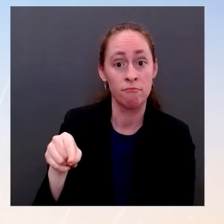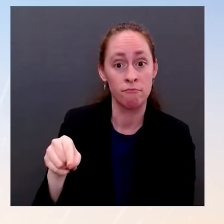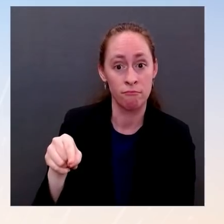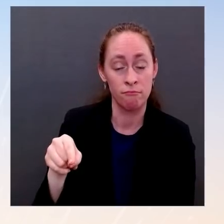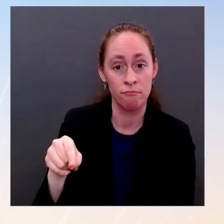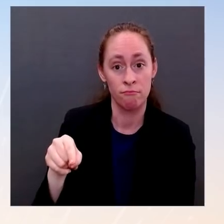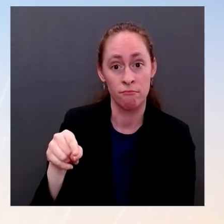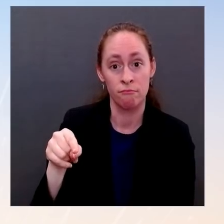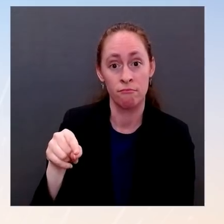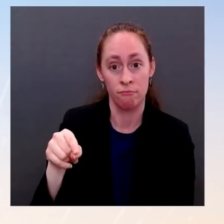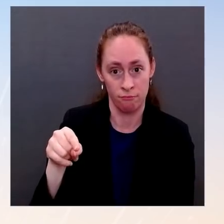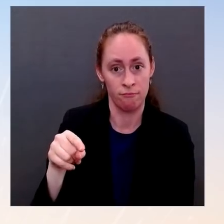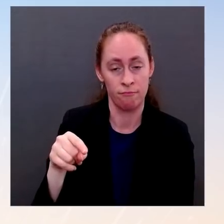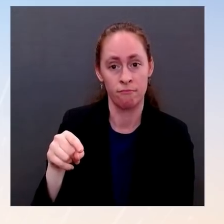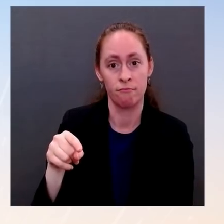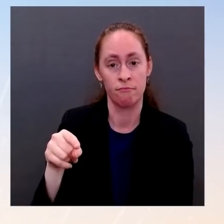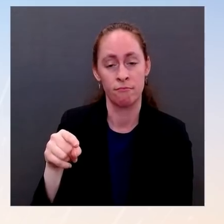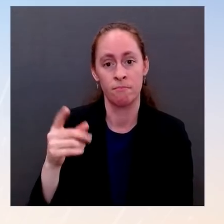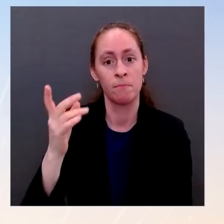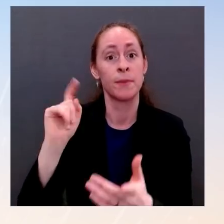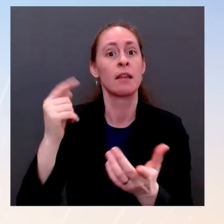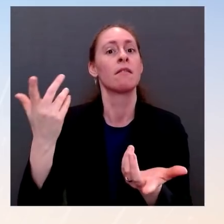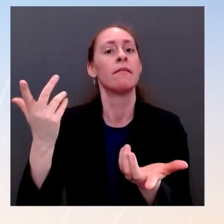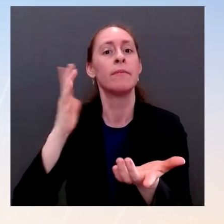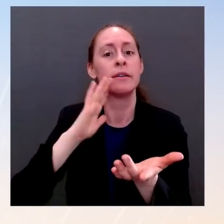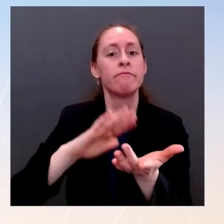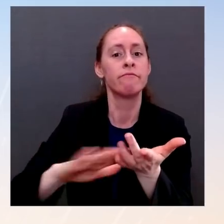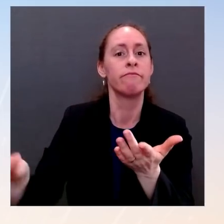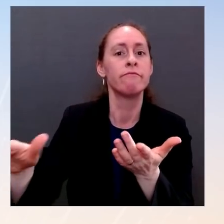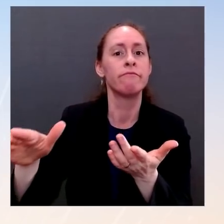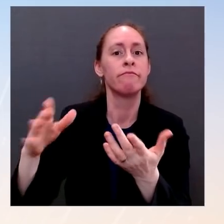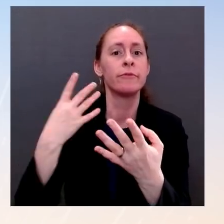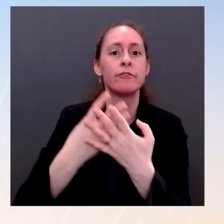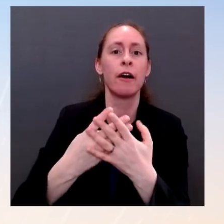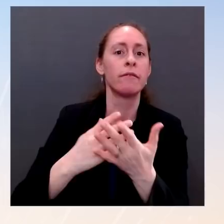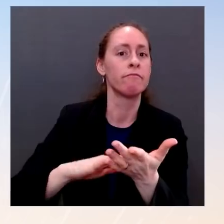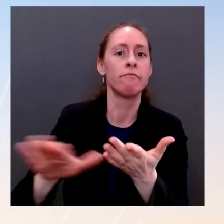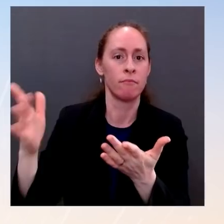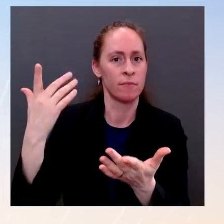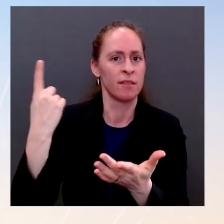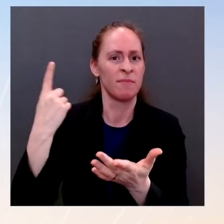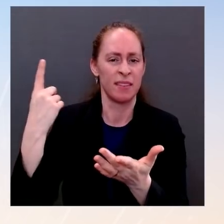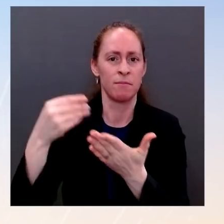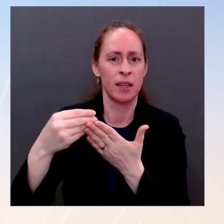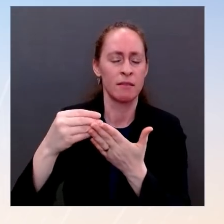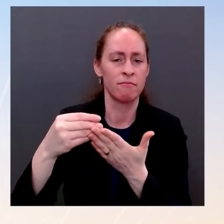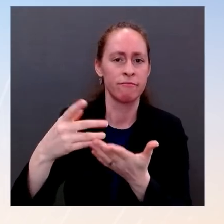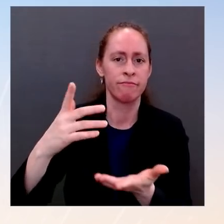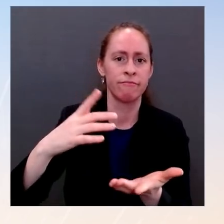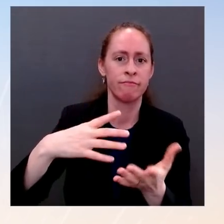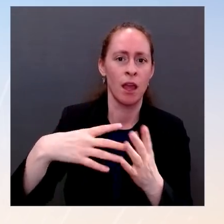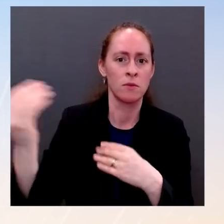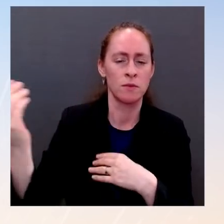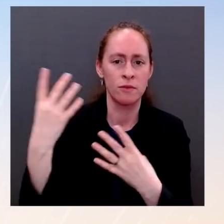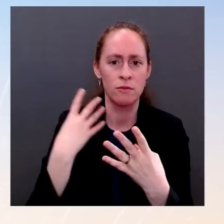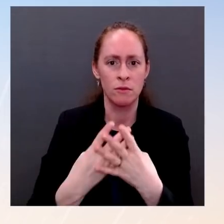these bail fund groups can help, given this is attempted murder? Ms. Psaki: I would have to dig into this further, Jacqui, and I'm happy to do that after the briefing.